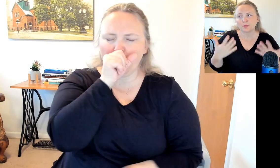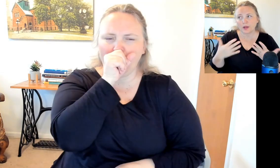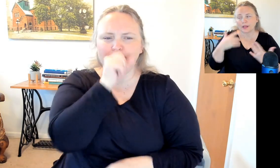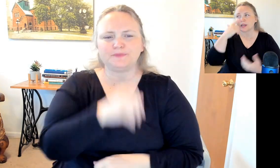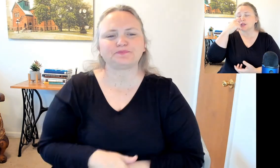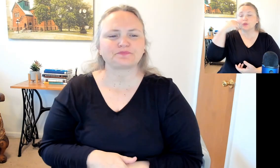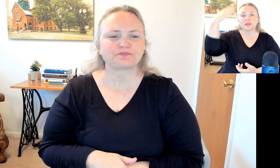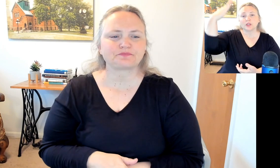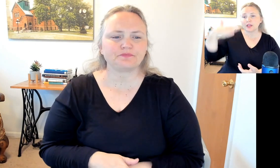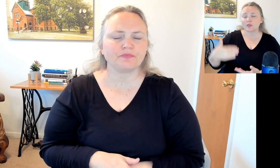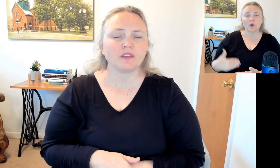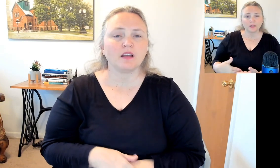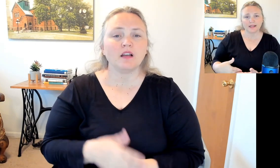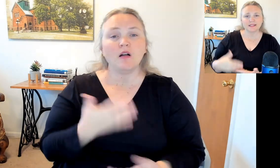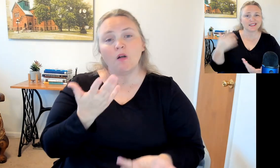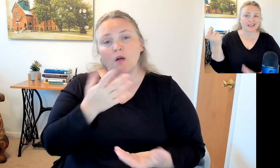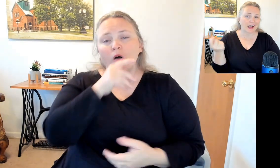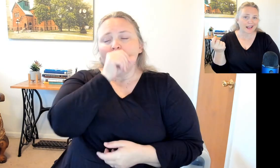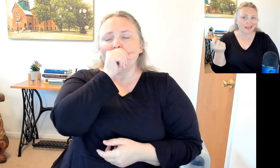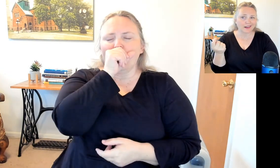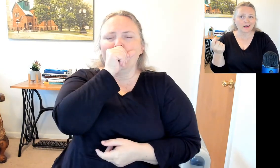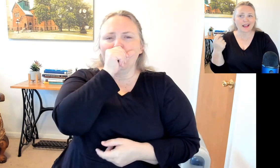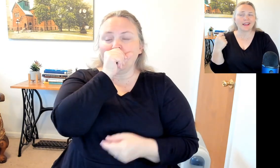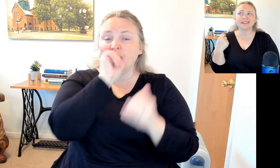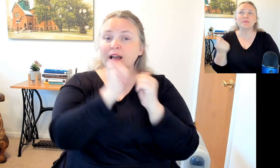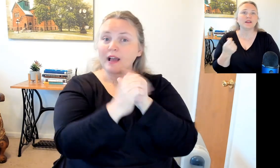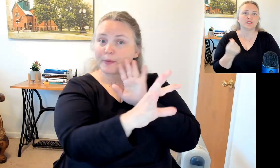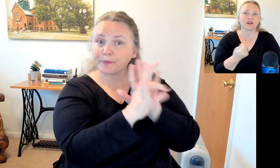One, you could look at the whole list and take a highlighter and limit yourself